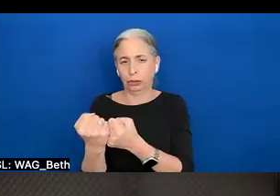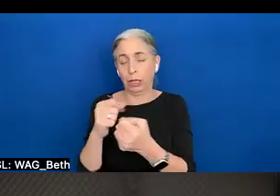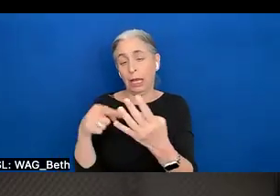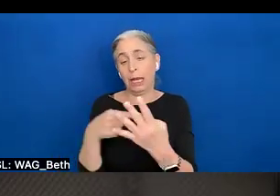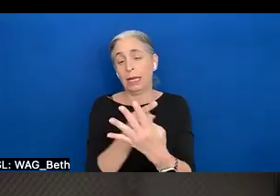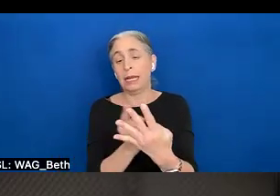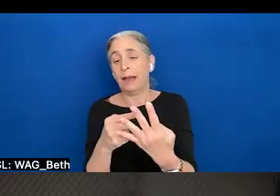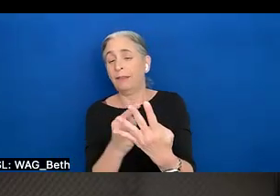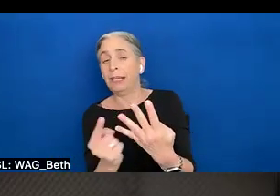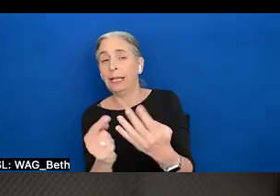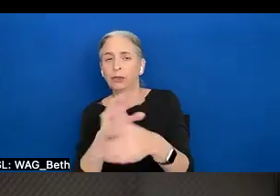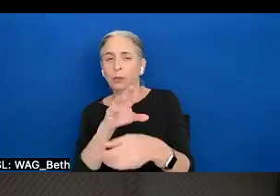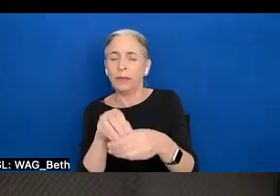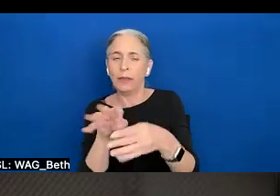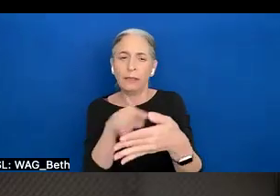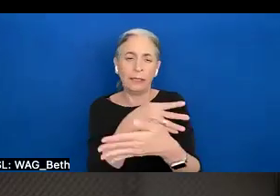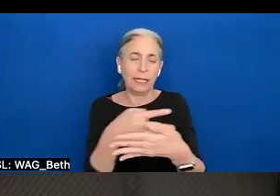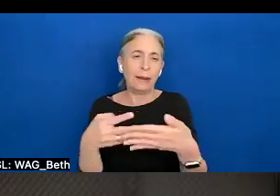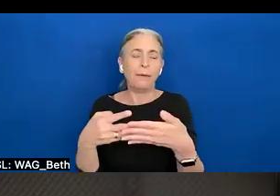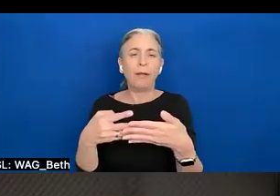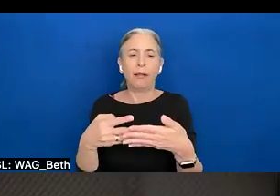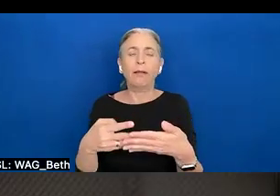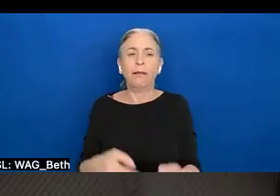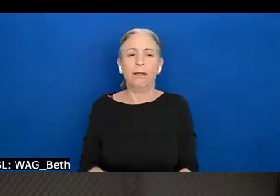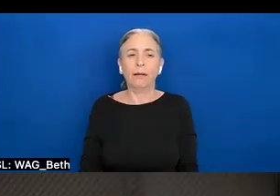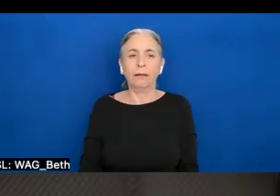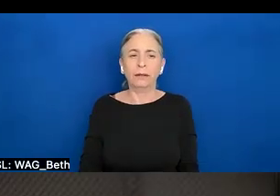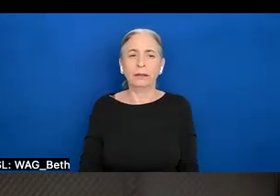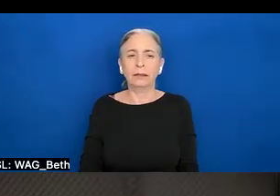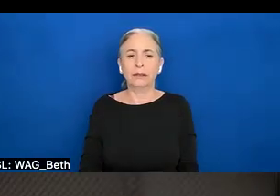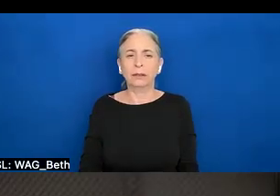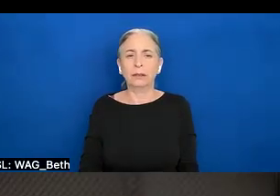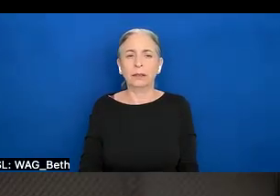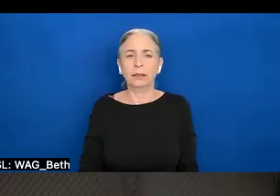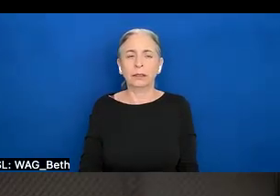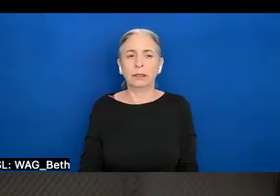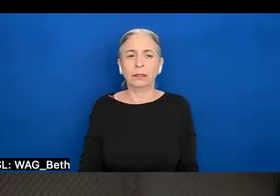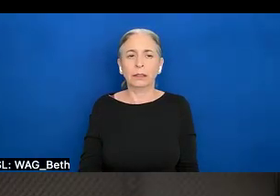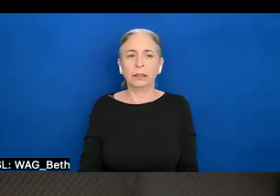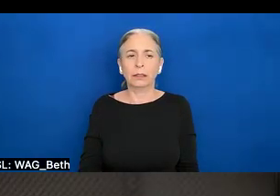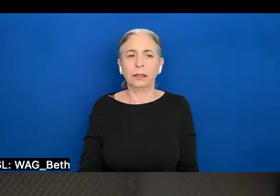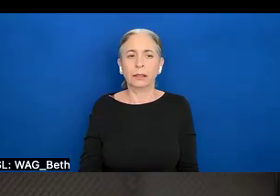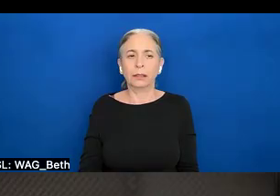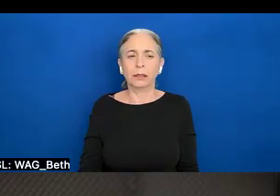Navigation in a table could be very difficult if there